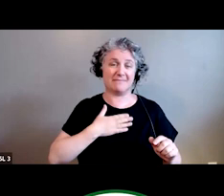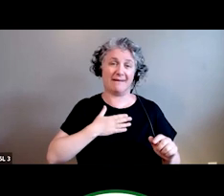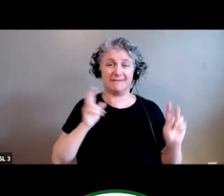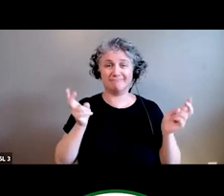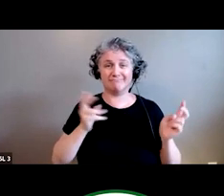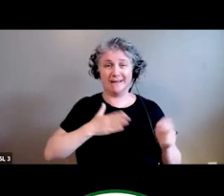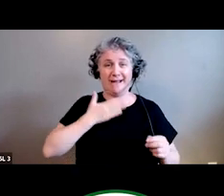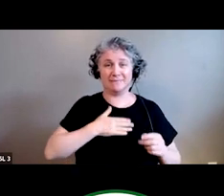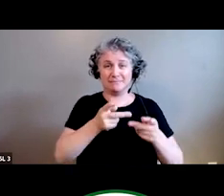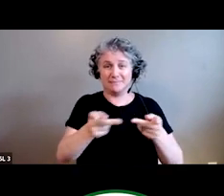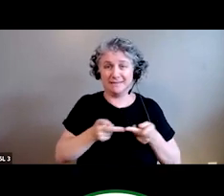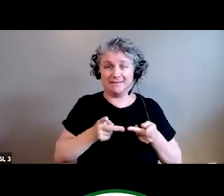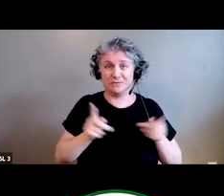adaptive jackets and teaching skiing and mountain biking.